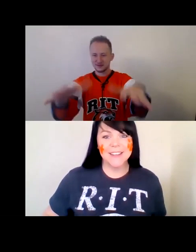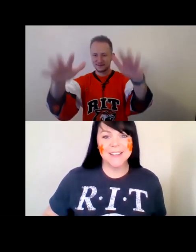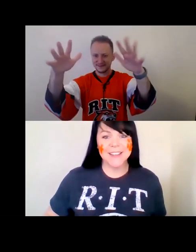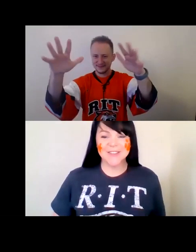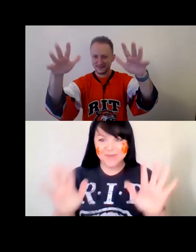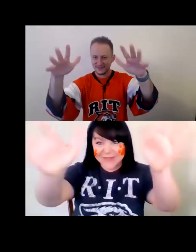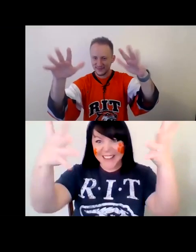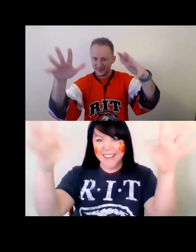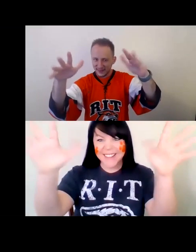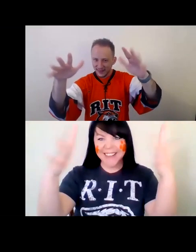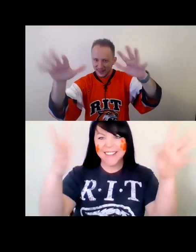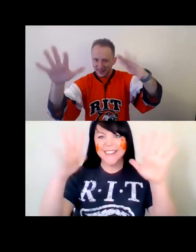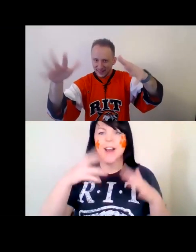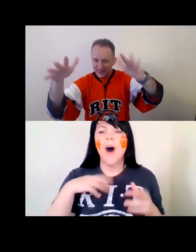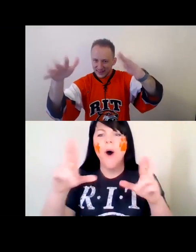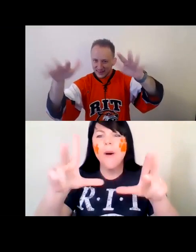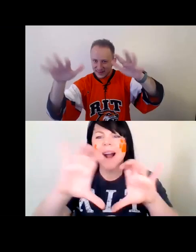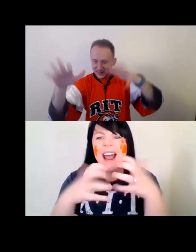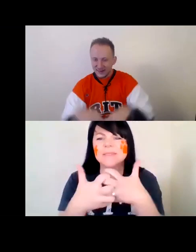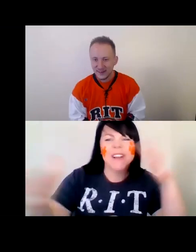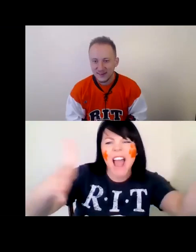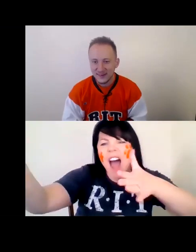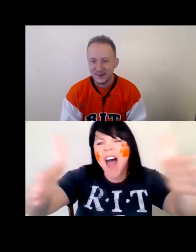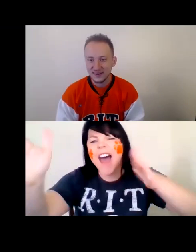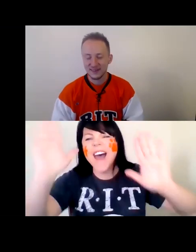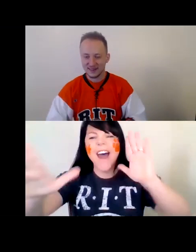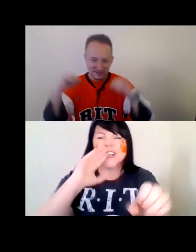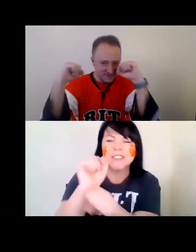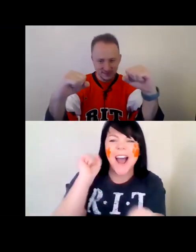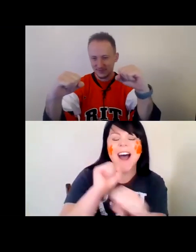Matt: Congrats again. Michelle: I hope your classmates are all cheering you on, Sevan.